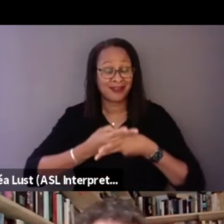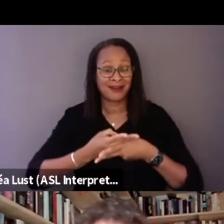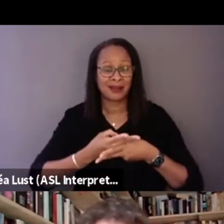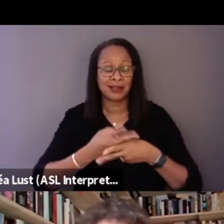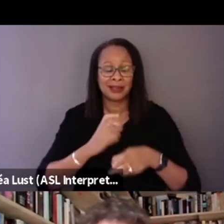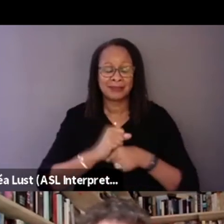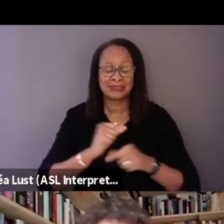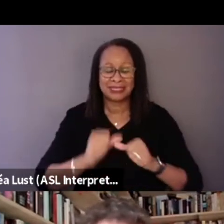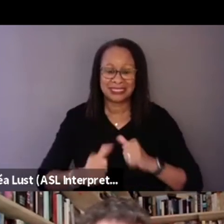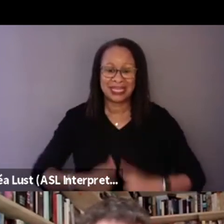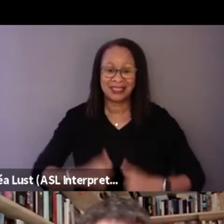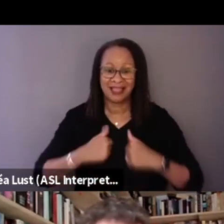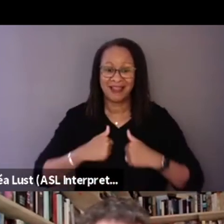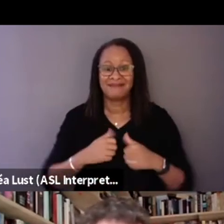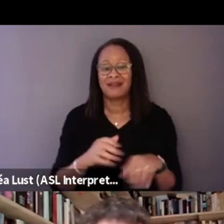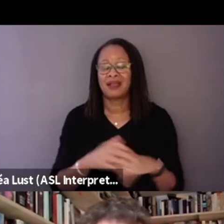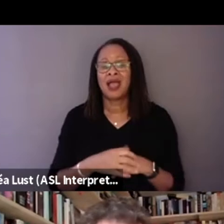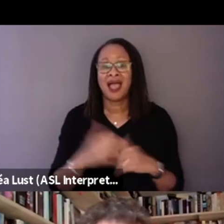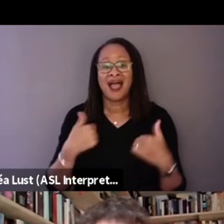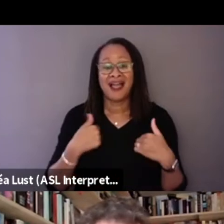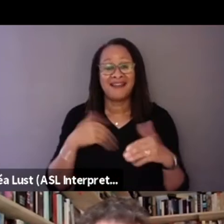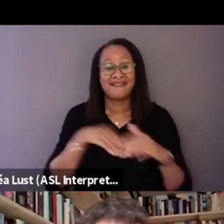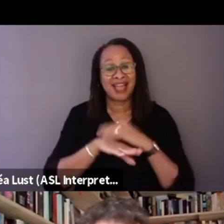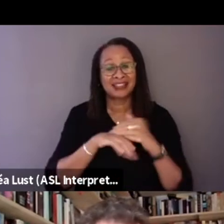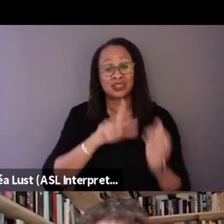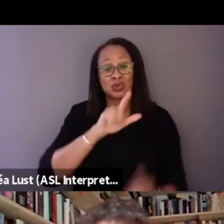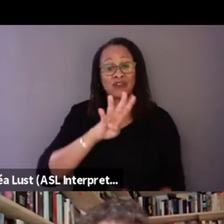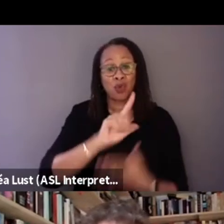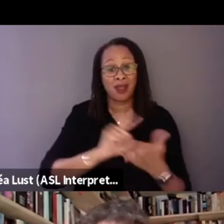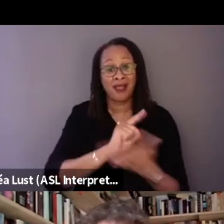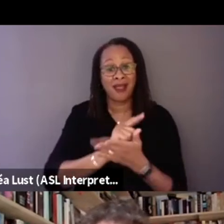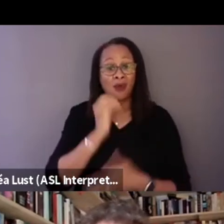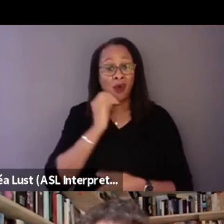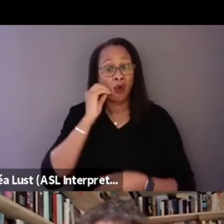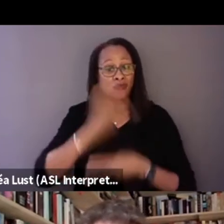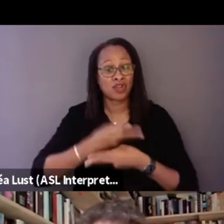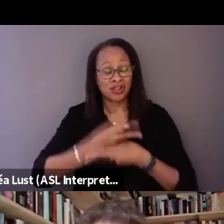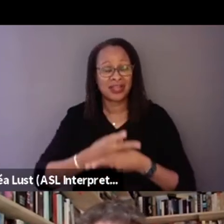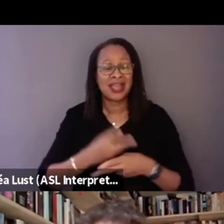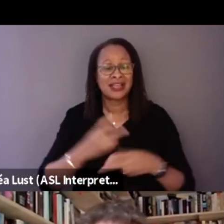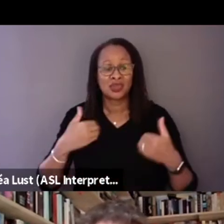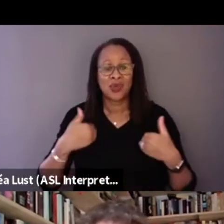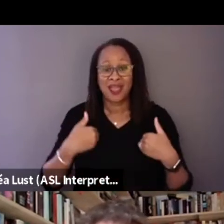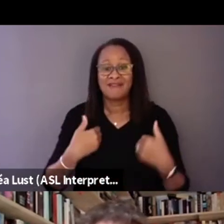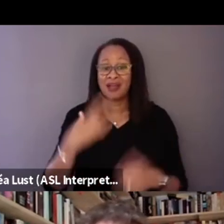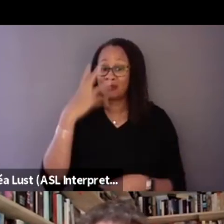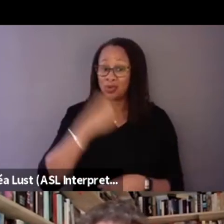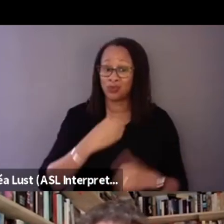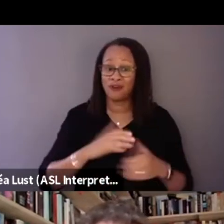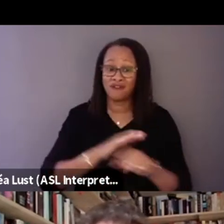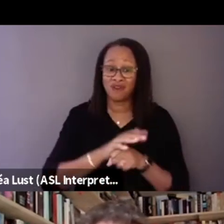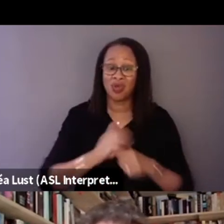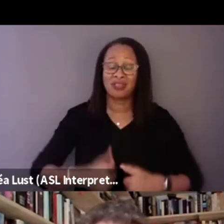I have access to 24 hour home care. And so I get to live a beautiful and full life with my family at home